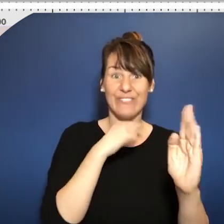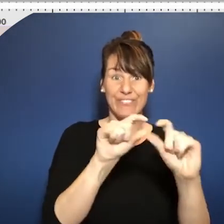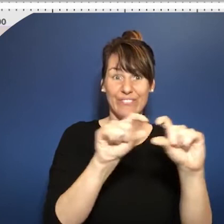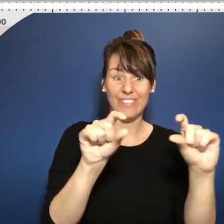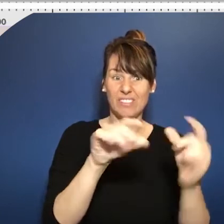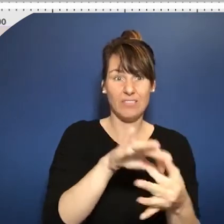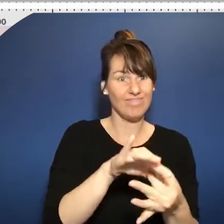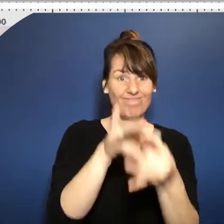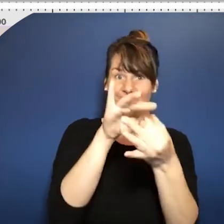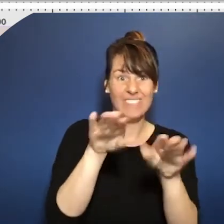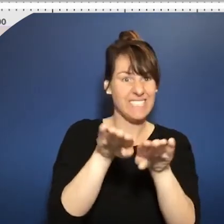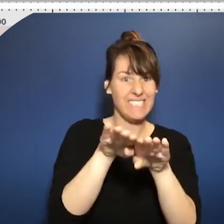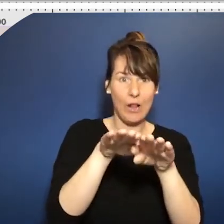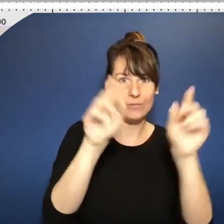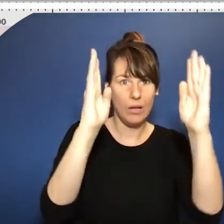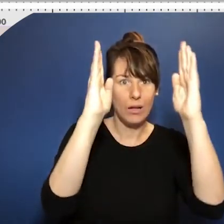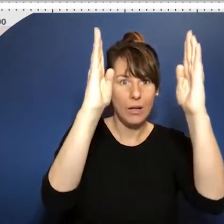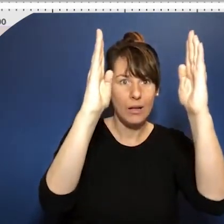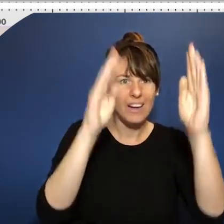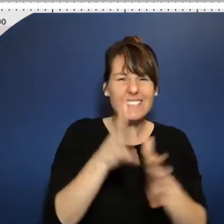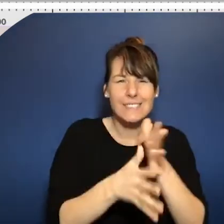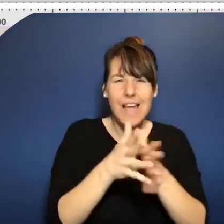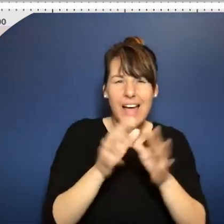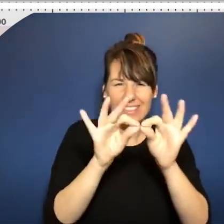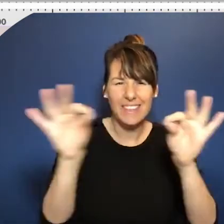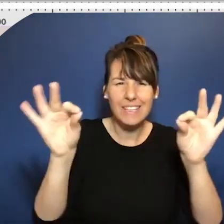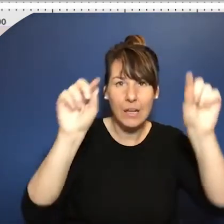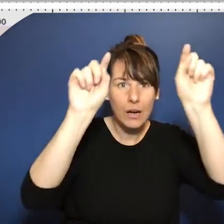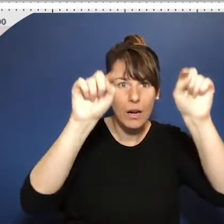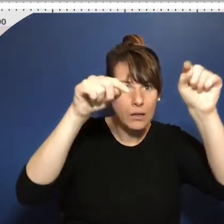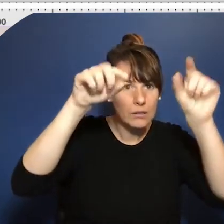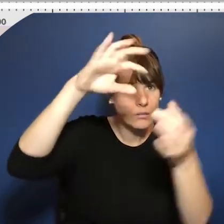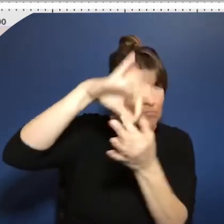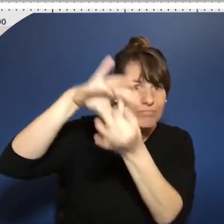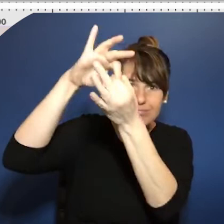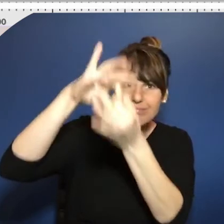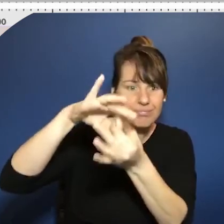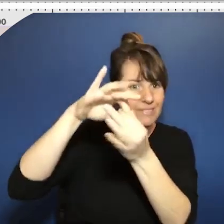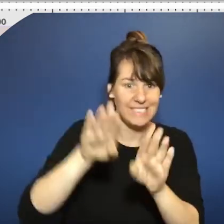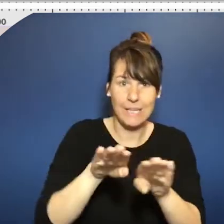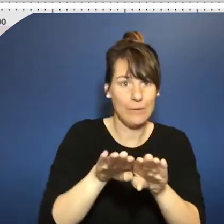and the white box will not be aligning with the sign tier. Let me write something like this